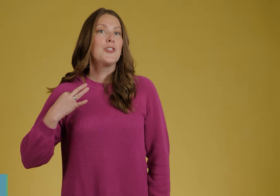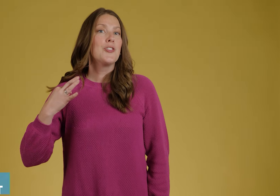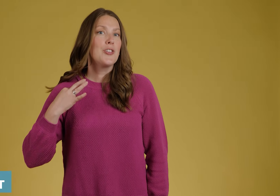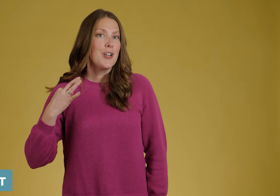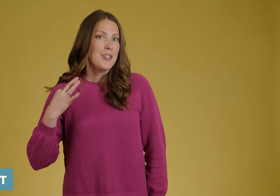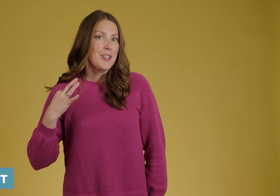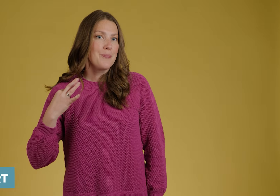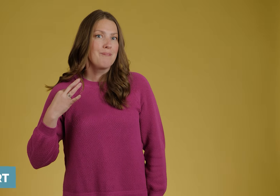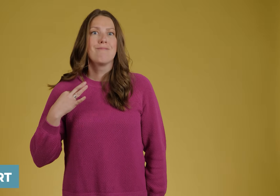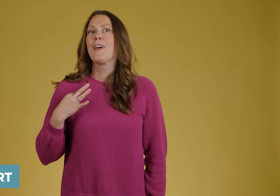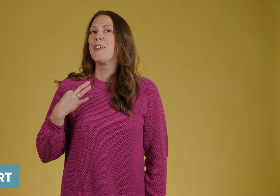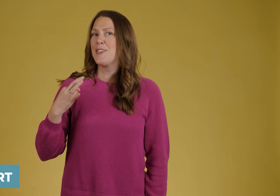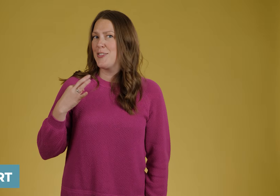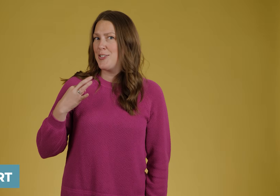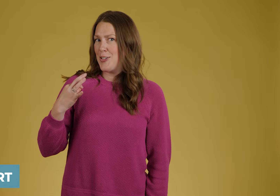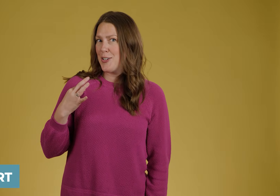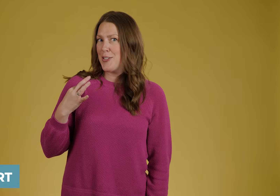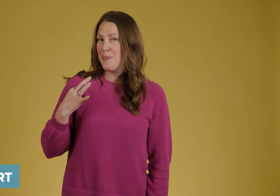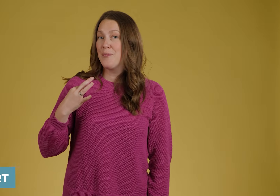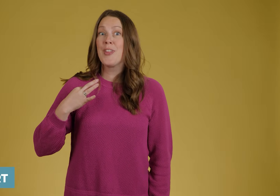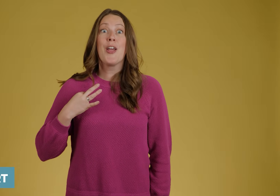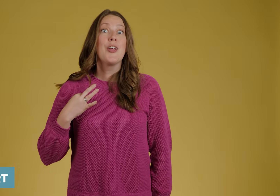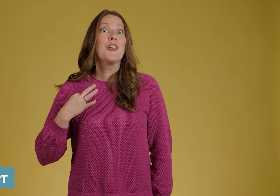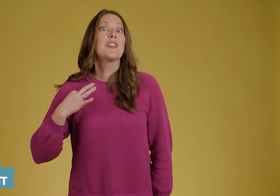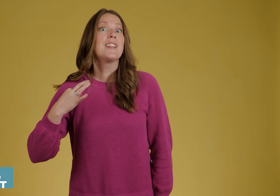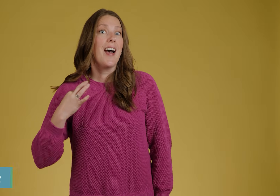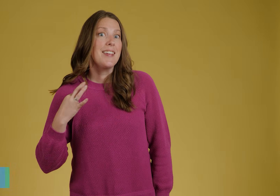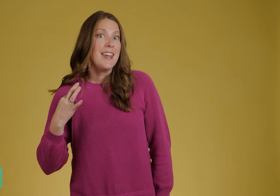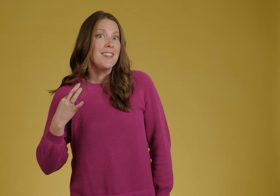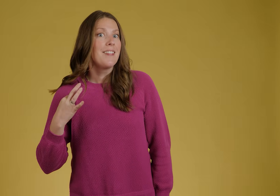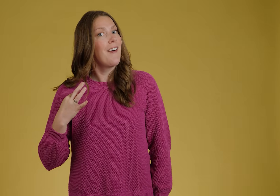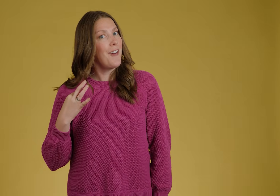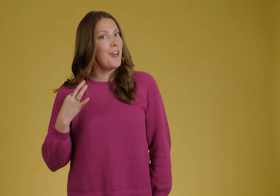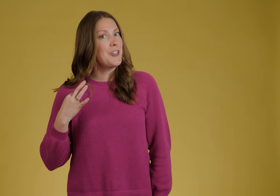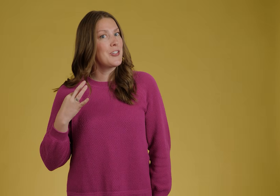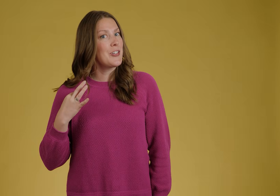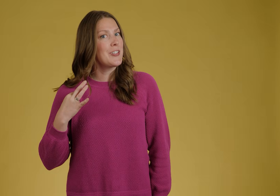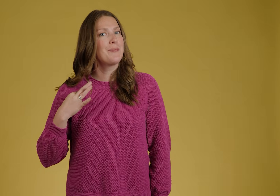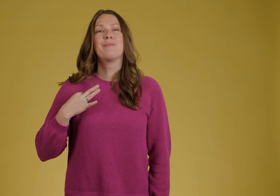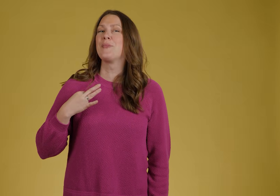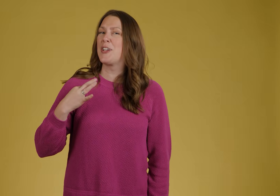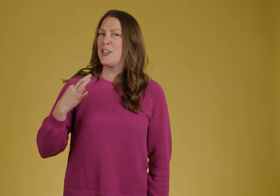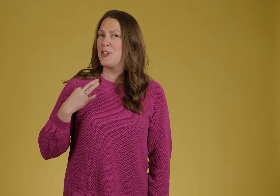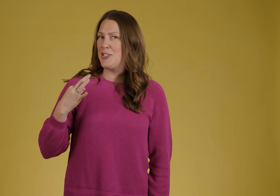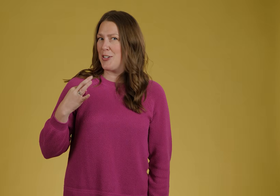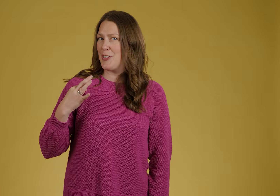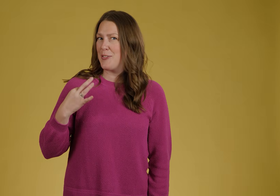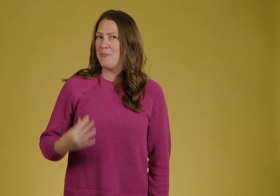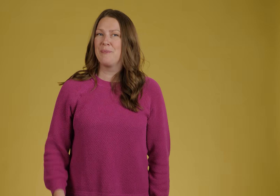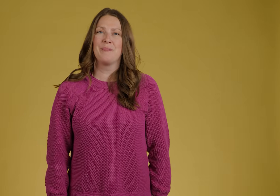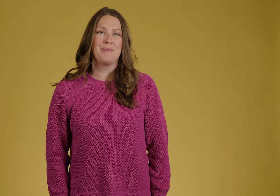Shirt. You're tugging on your shirt. Shirt.